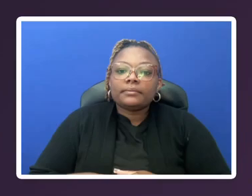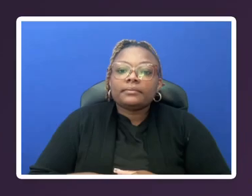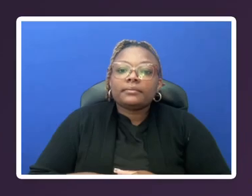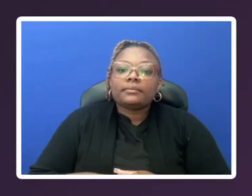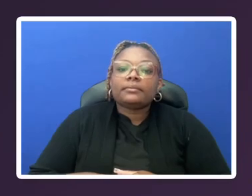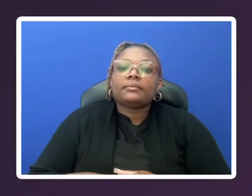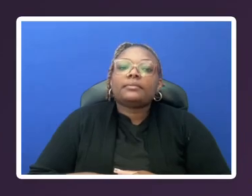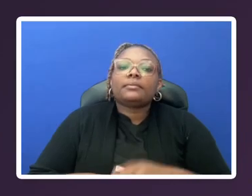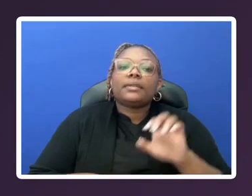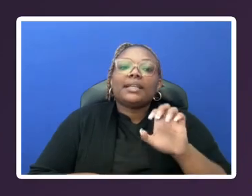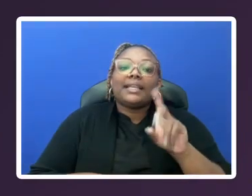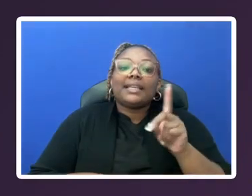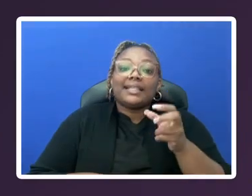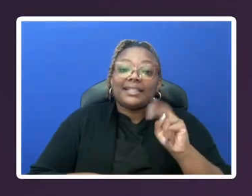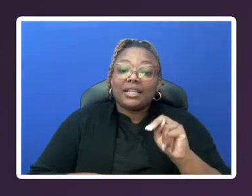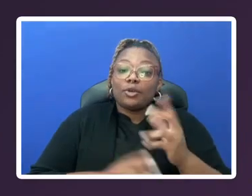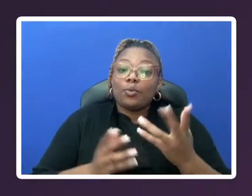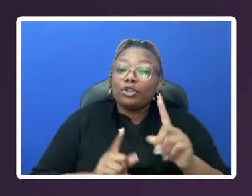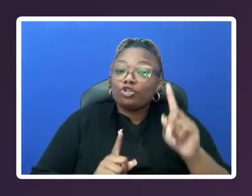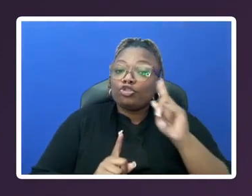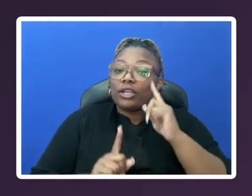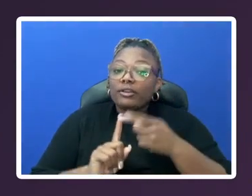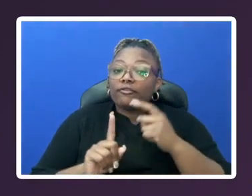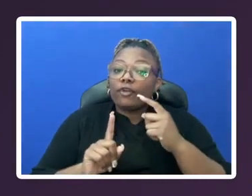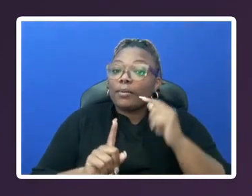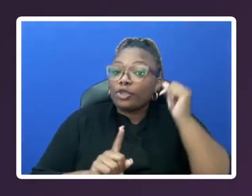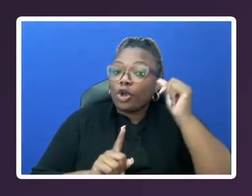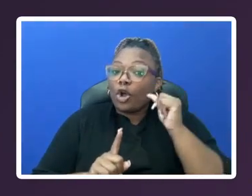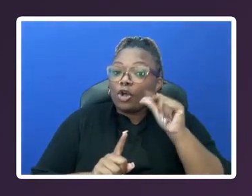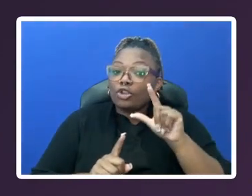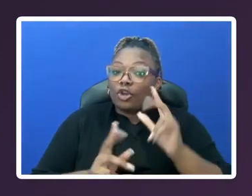what did you hear from the audio clip? Eden Cho: